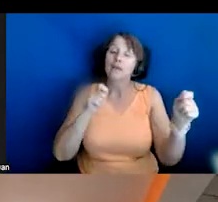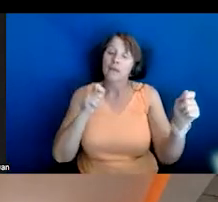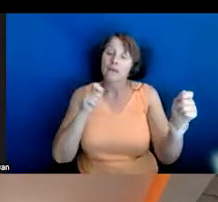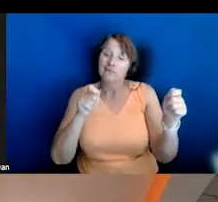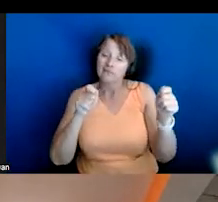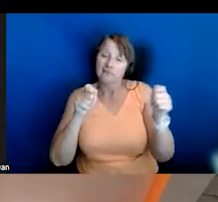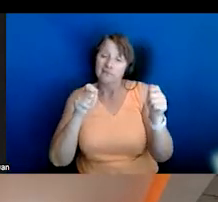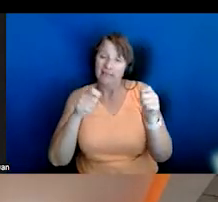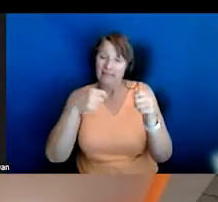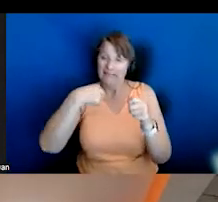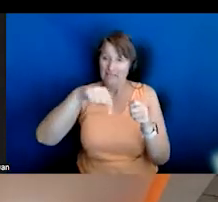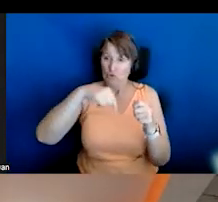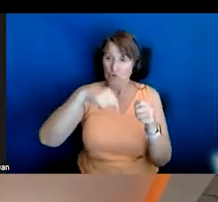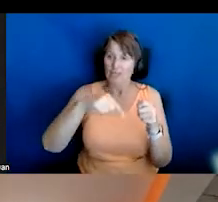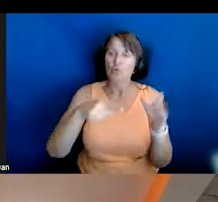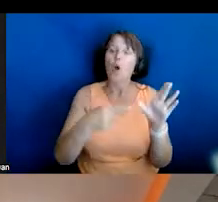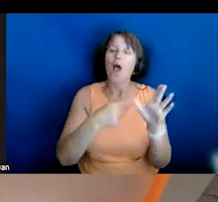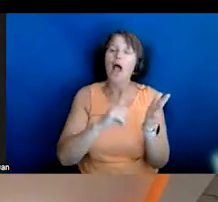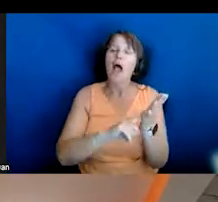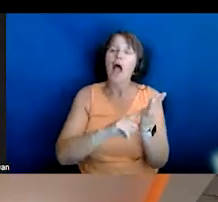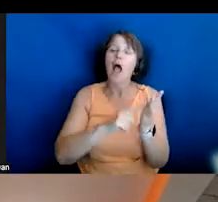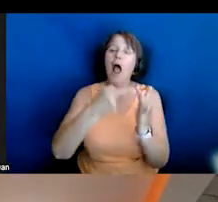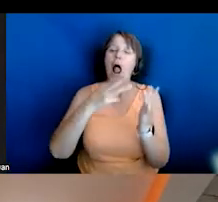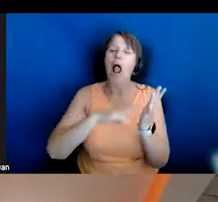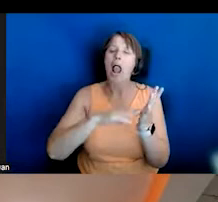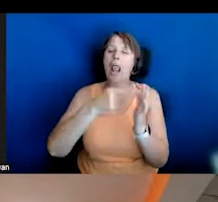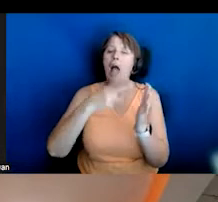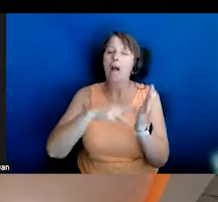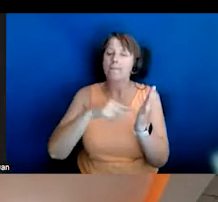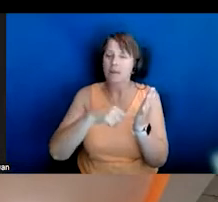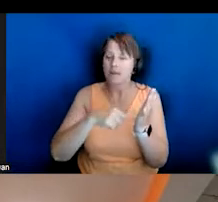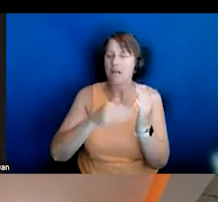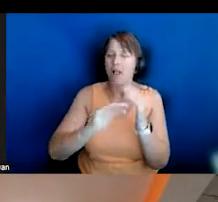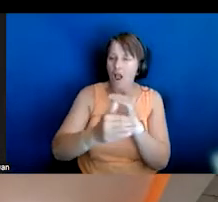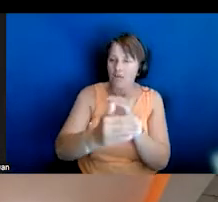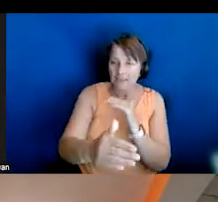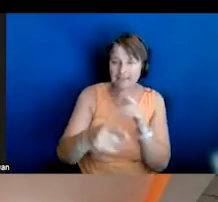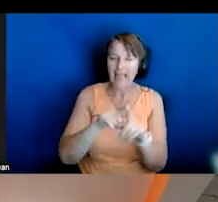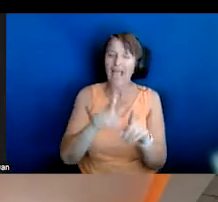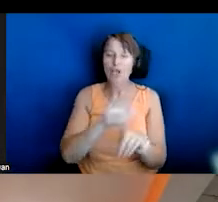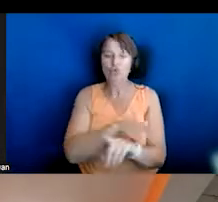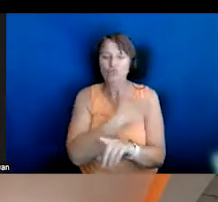to the allotment gardens, a green field and relationships with local farmers